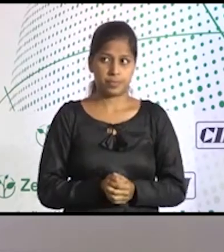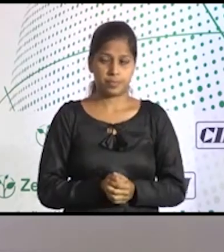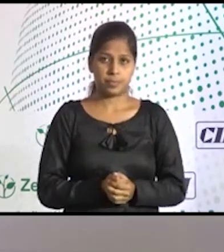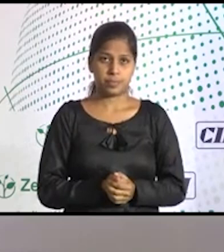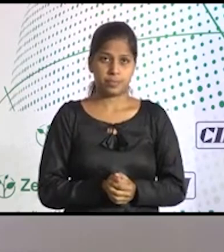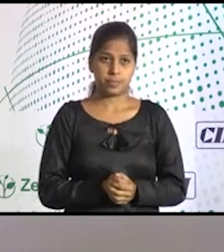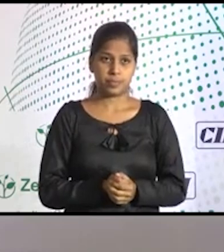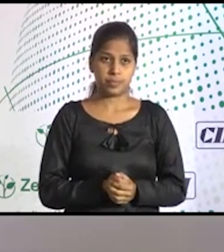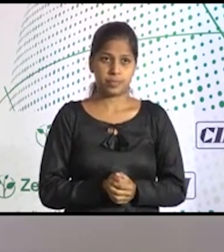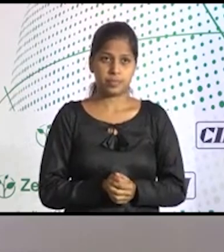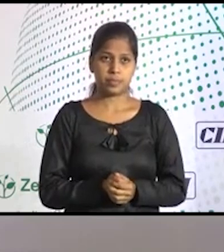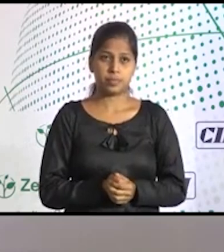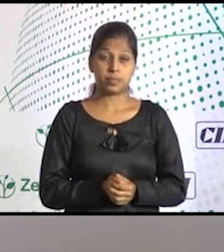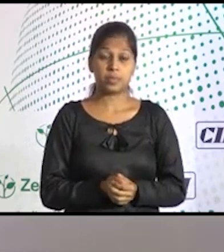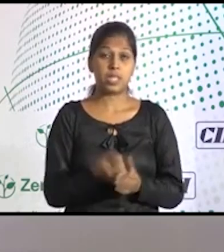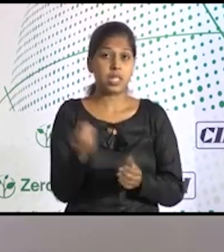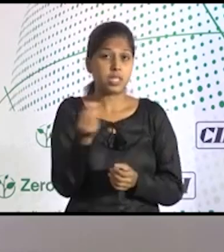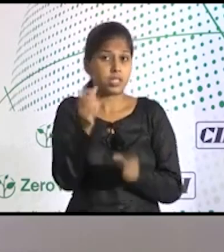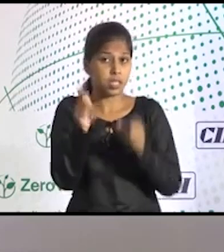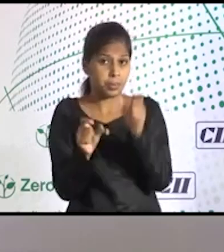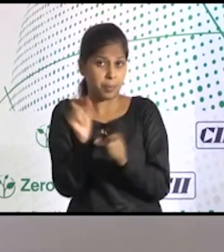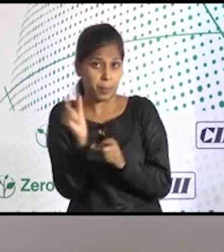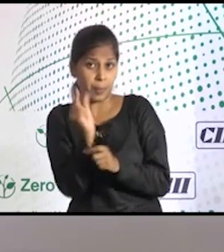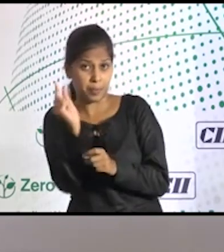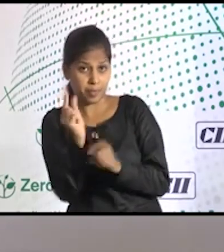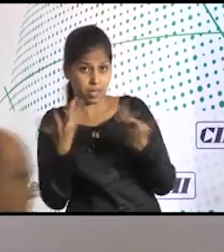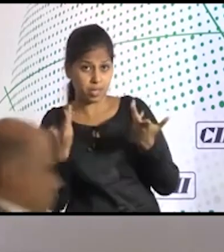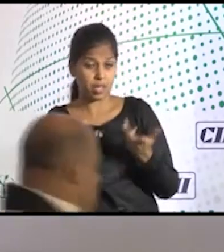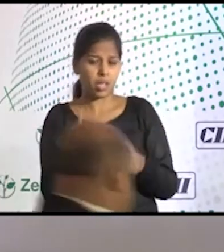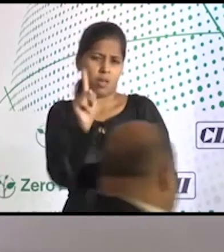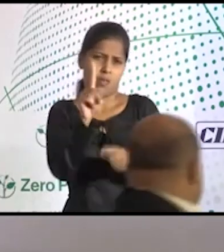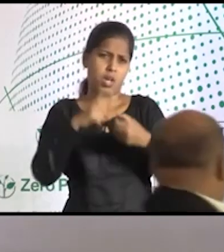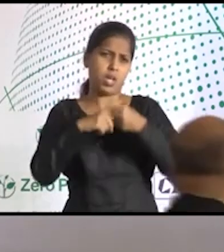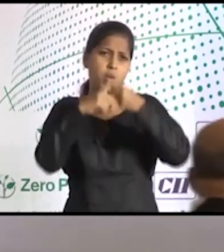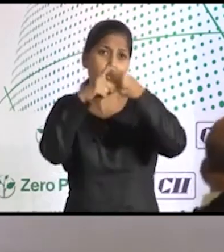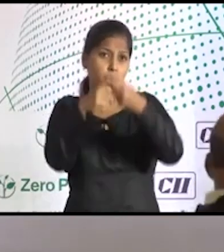Do this. I'm going to come to you first. And I have just one question to open with.